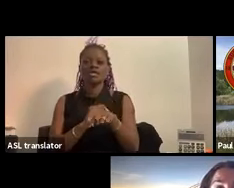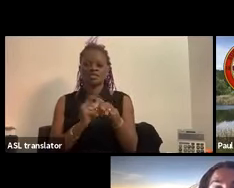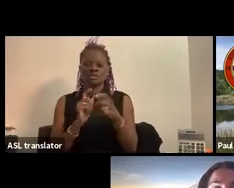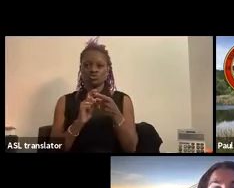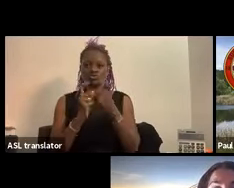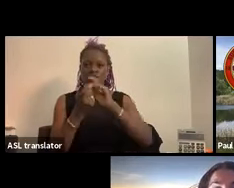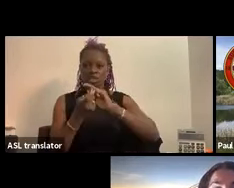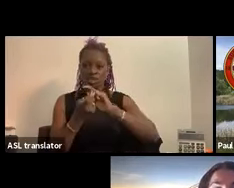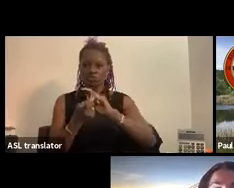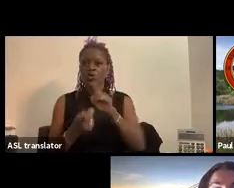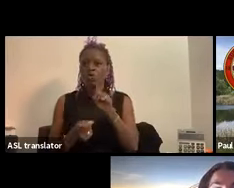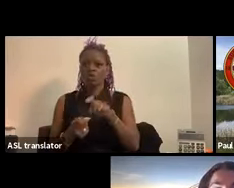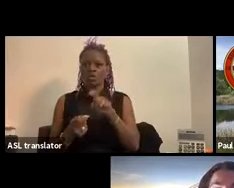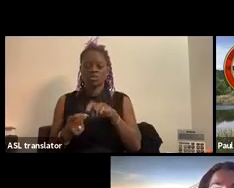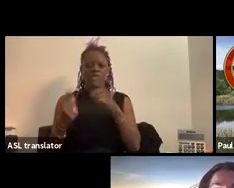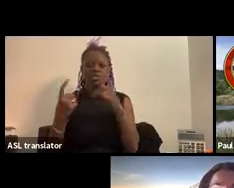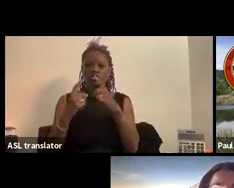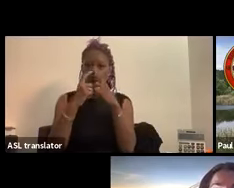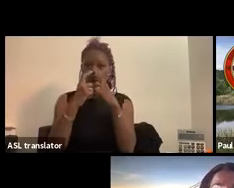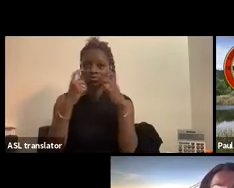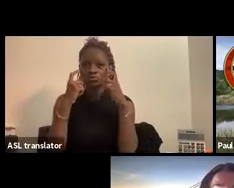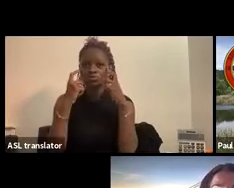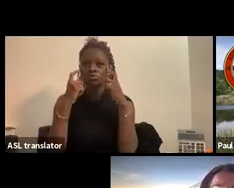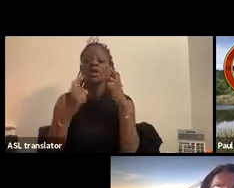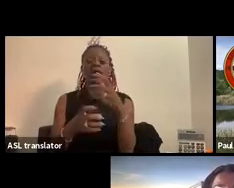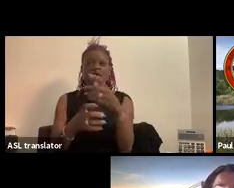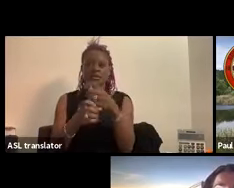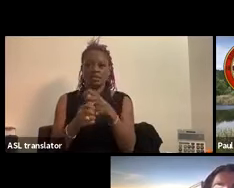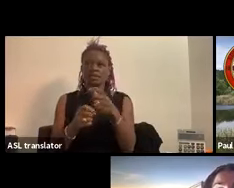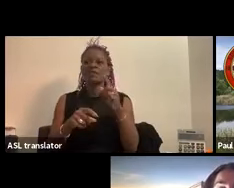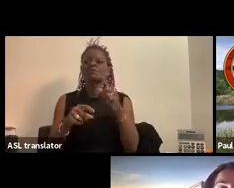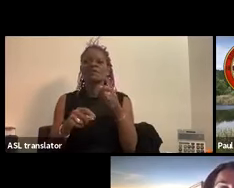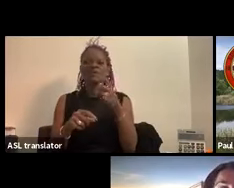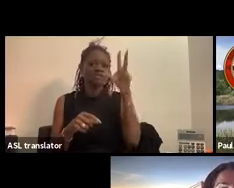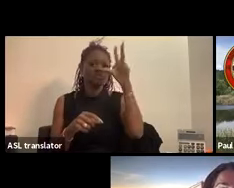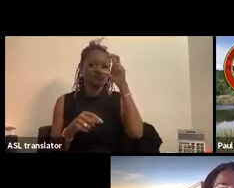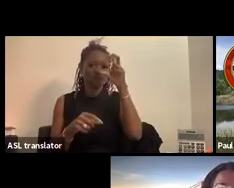as wearing masks in public to get this virus under control. And if you are still waiting to get